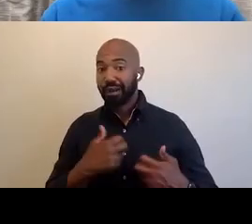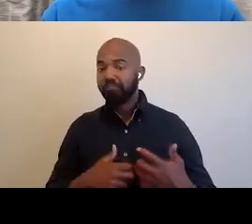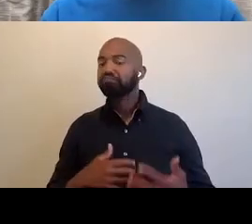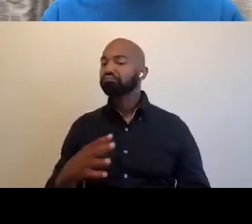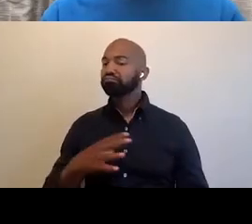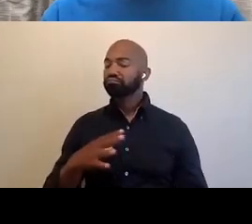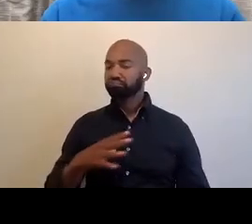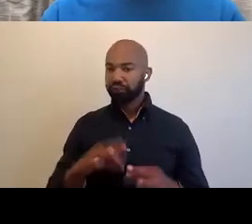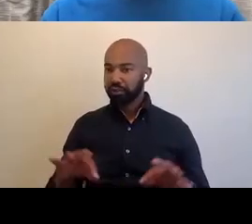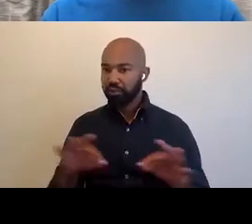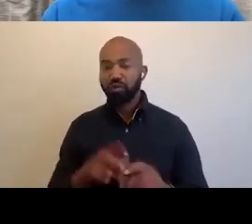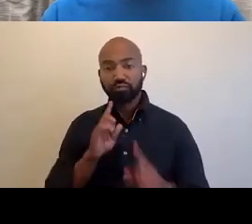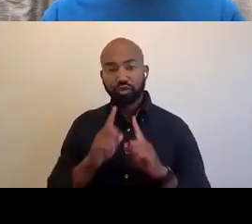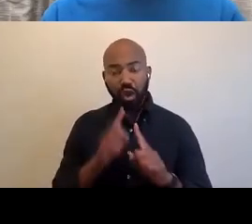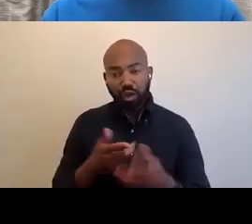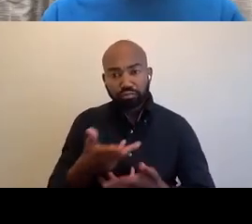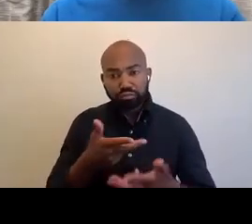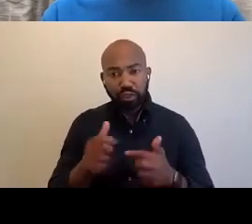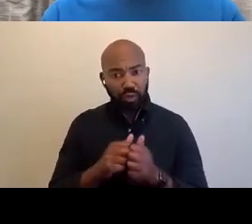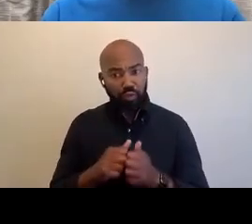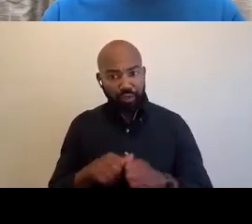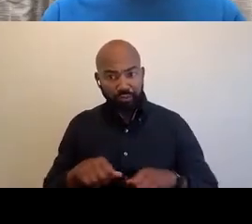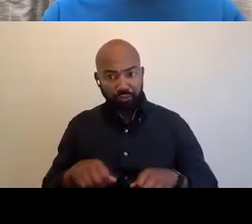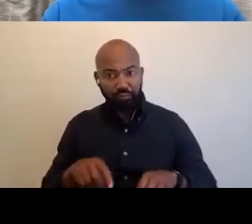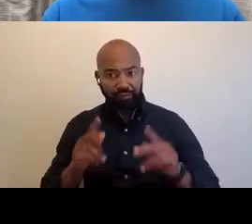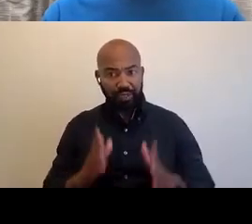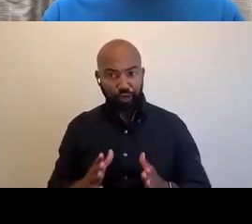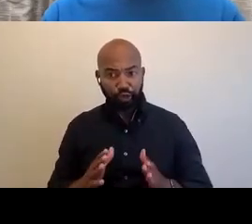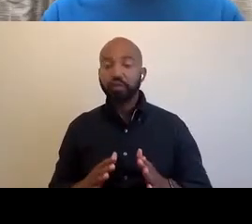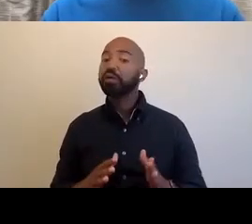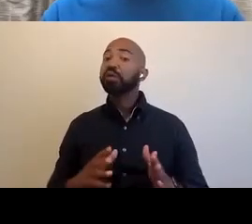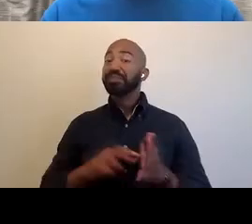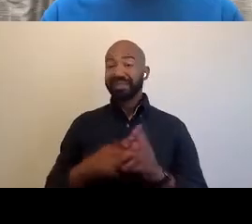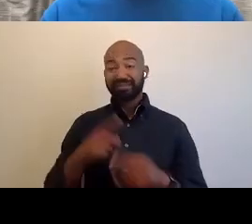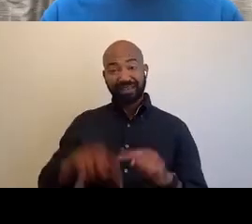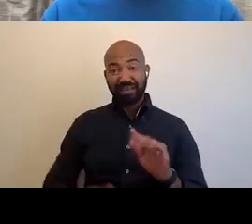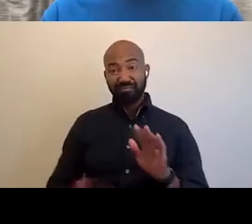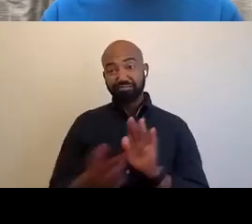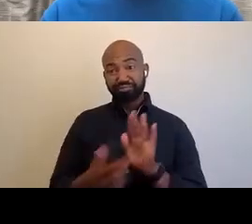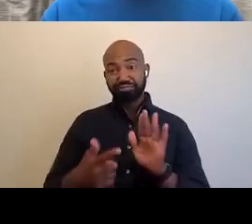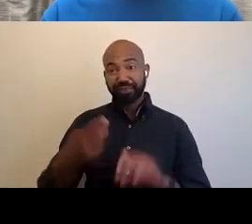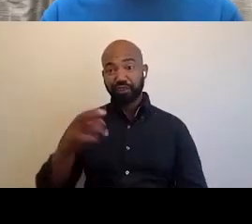It does not mean that you shouldn't start HRT, it simply means that you should have a conversation about what that means for you.